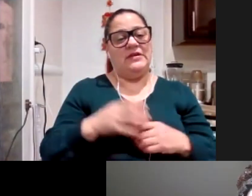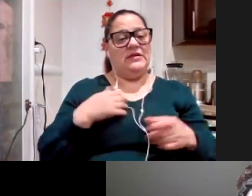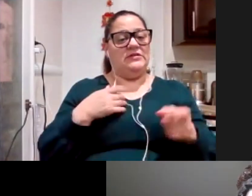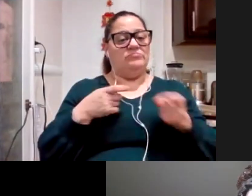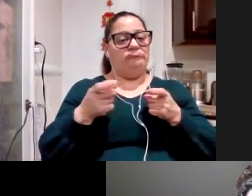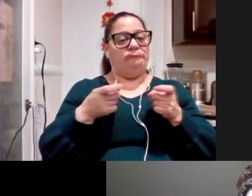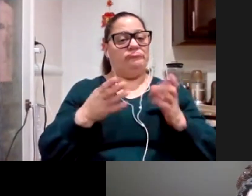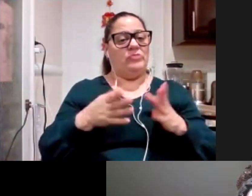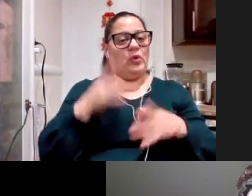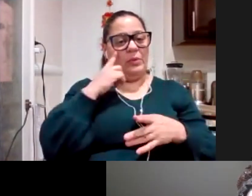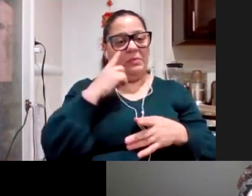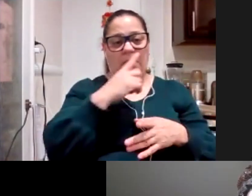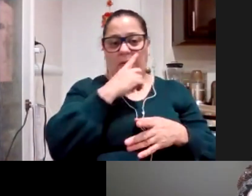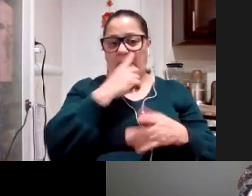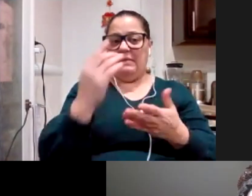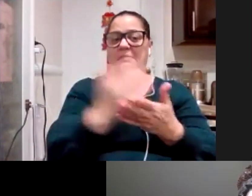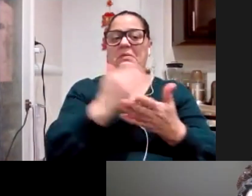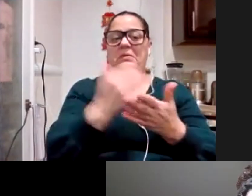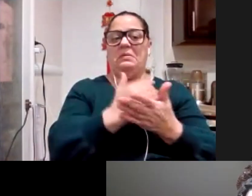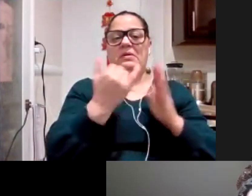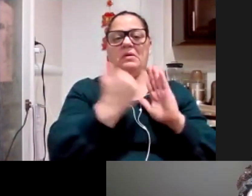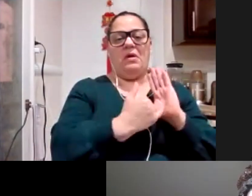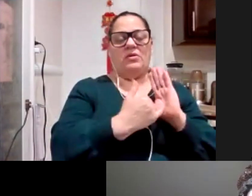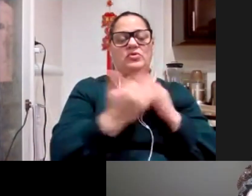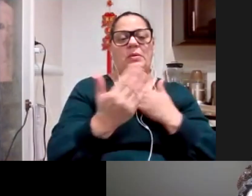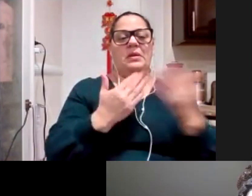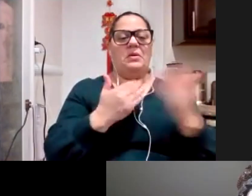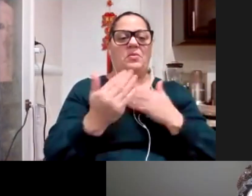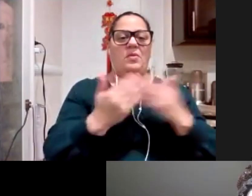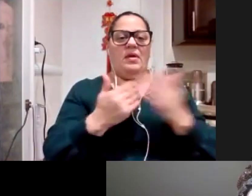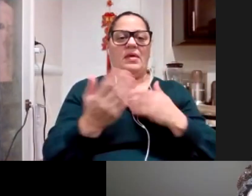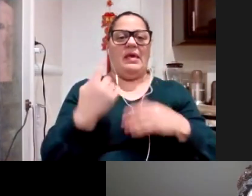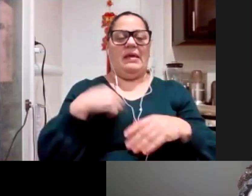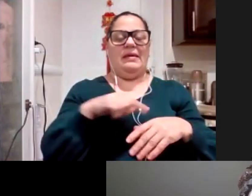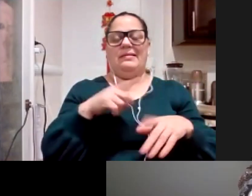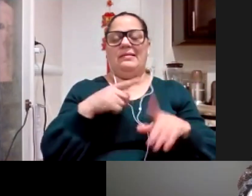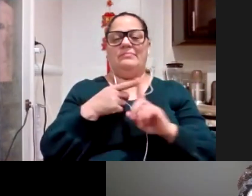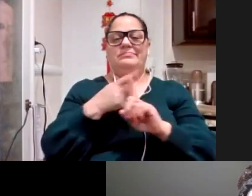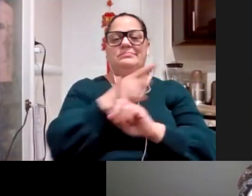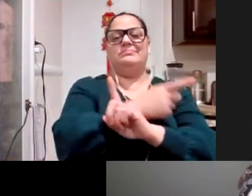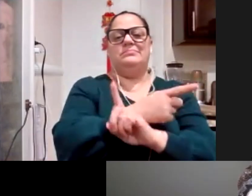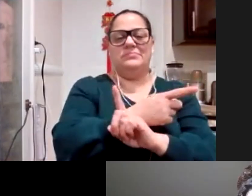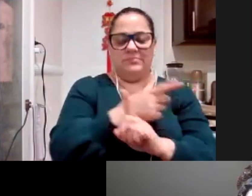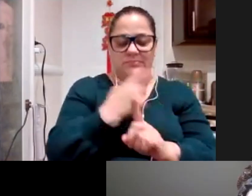and he's an art collector. Well anyway I do get off on a tangent but I do have a a quick